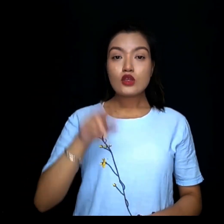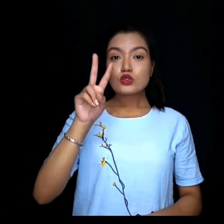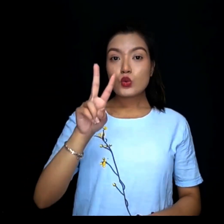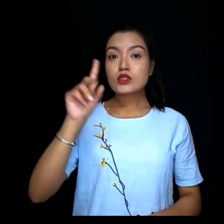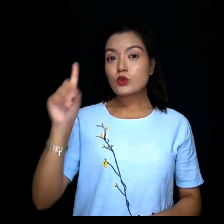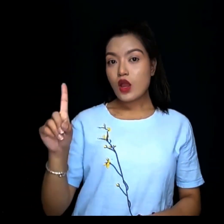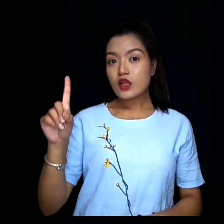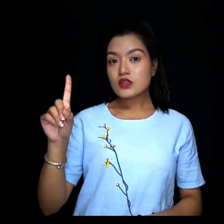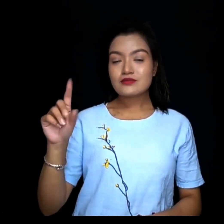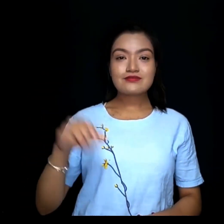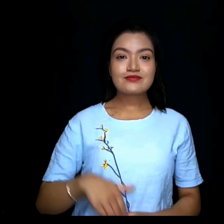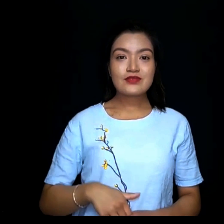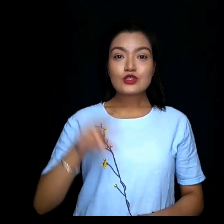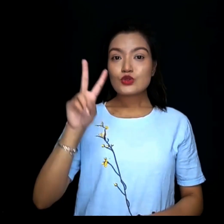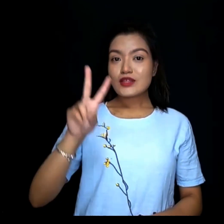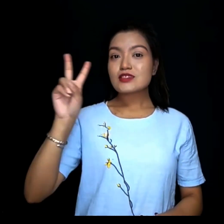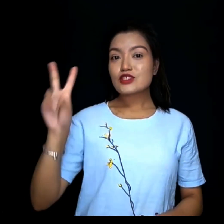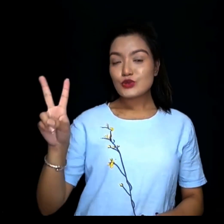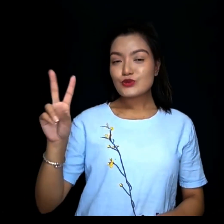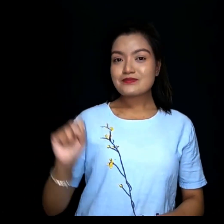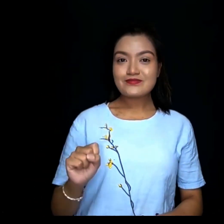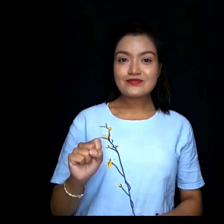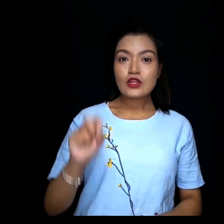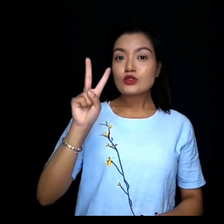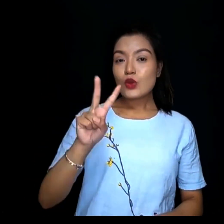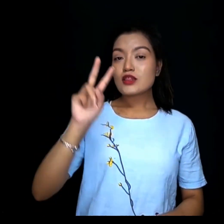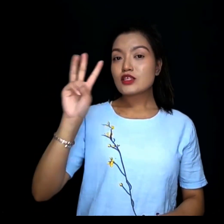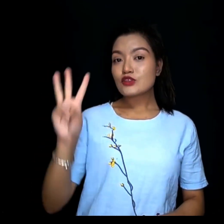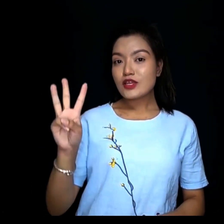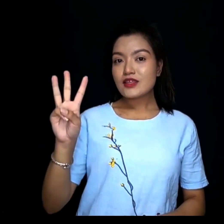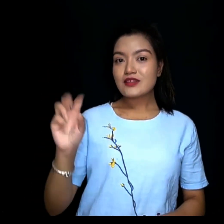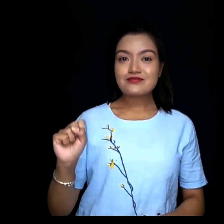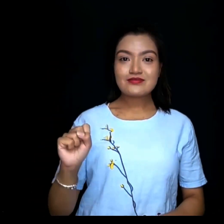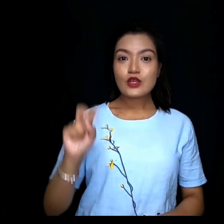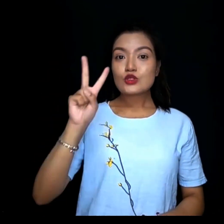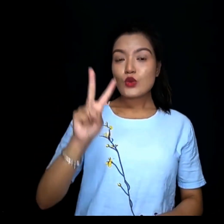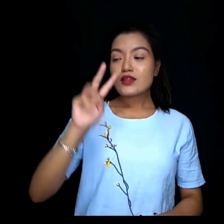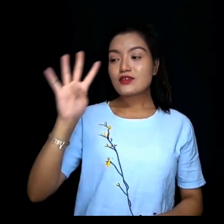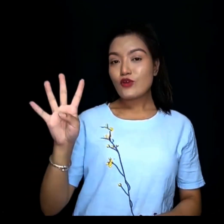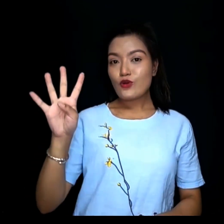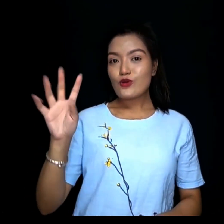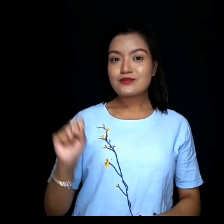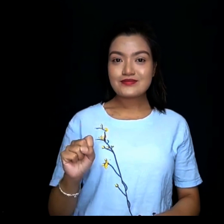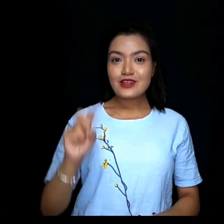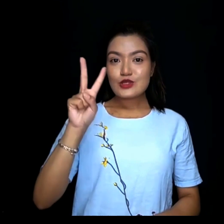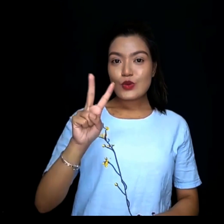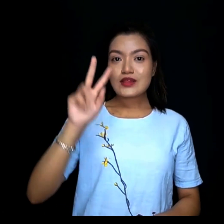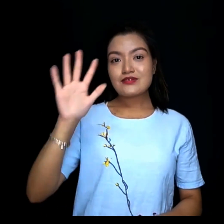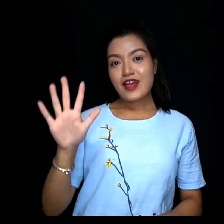२१ - २२ - २३ - २४ - २५